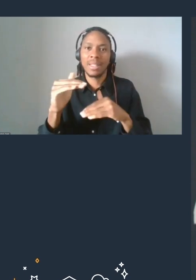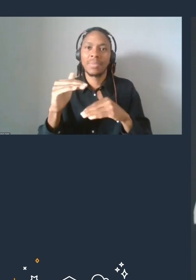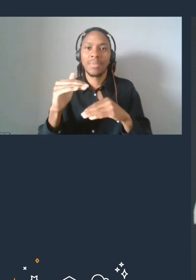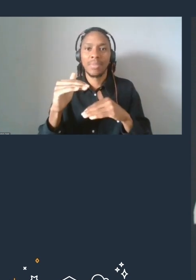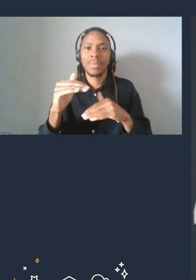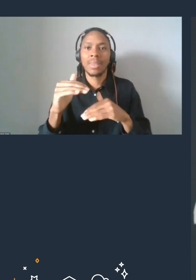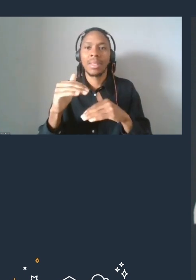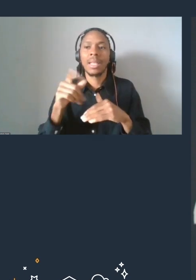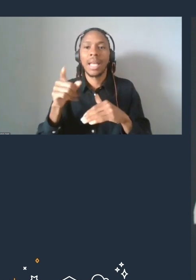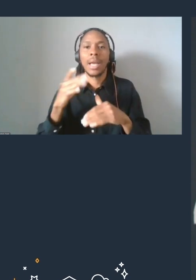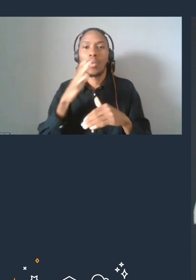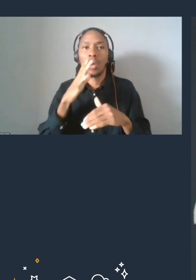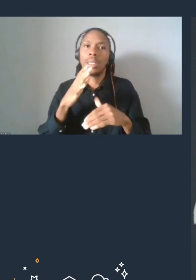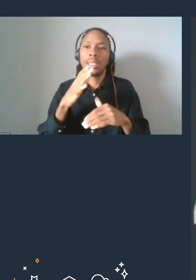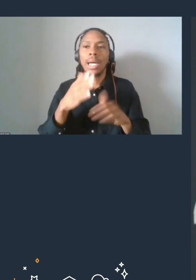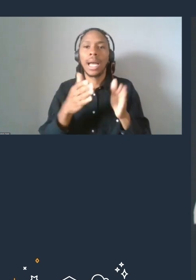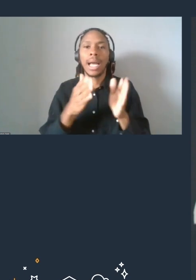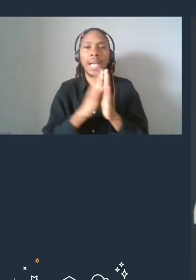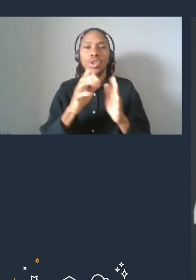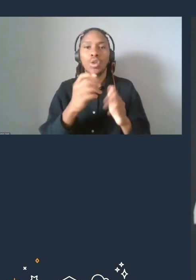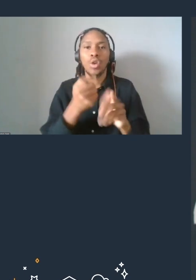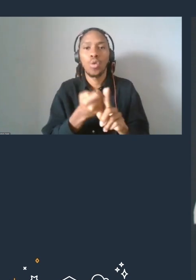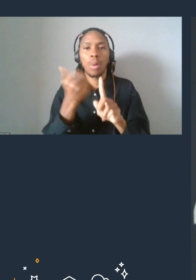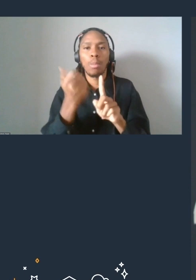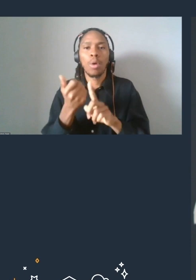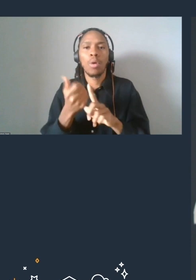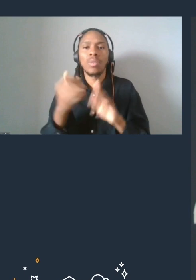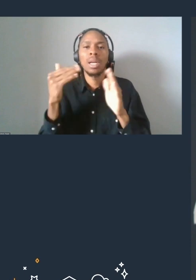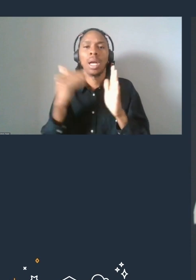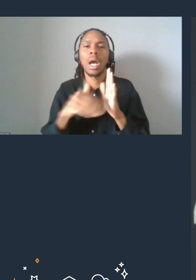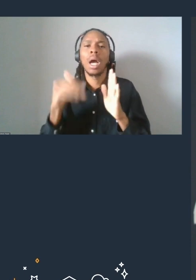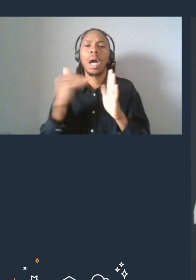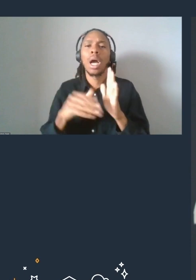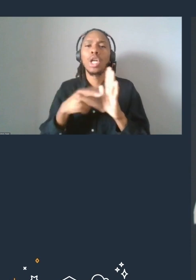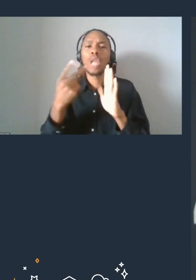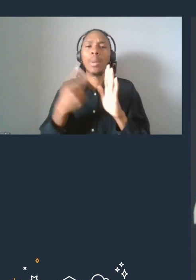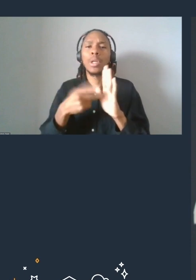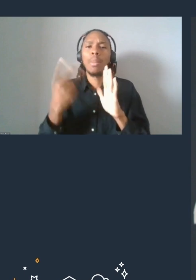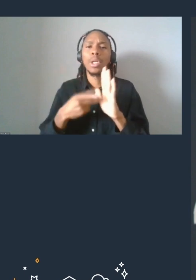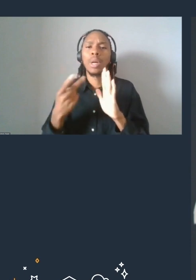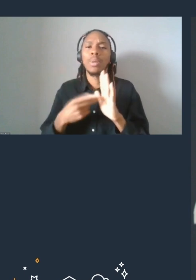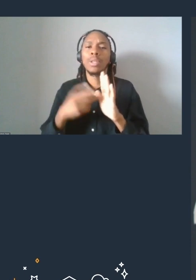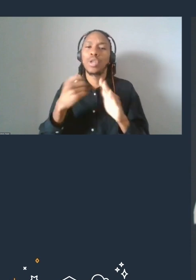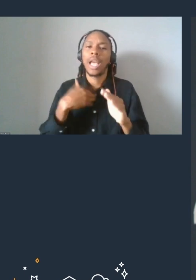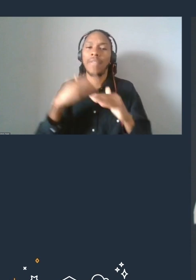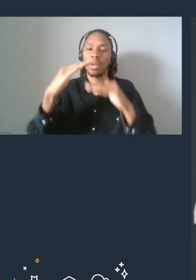certain redundant actions from your policy so that you can keep it within limits and keep it structured